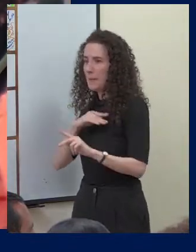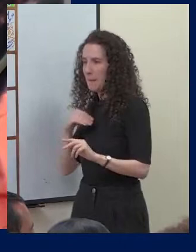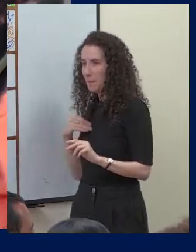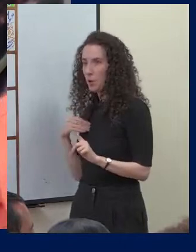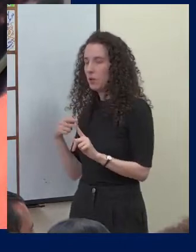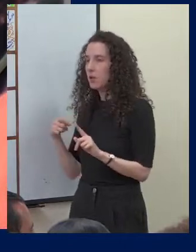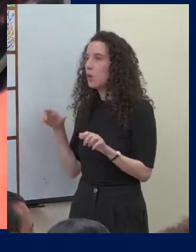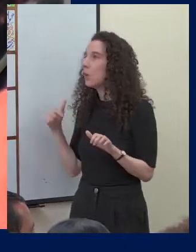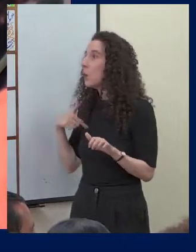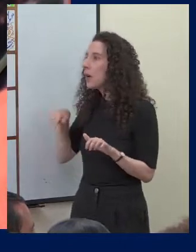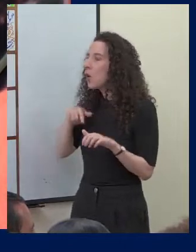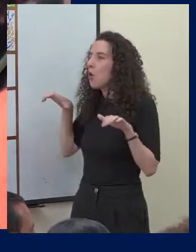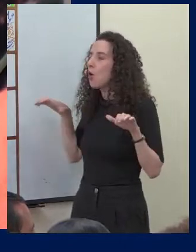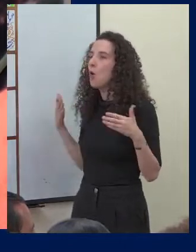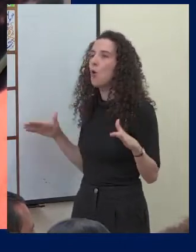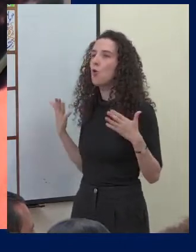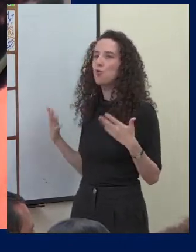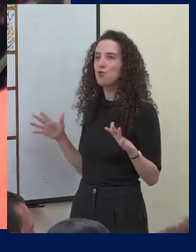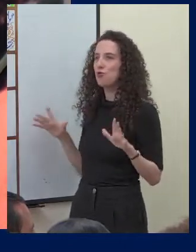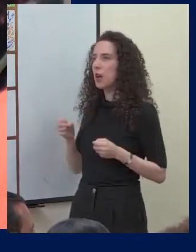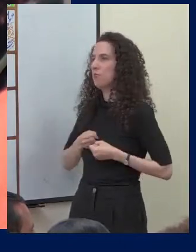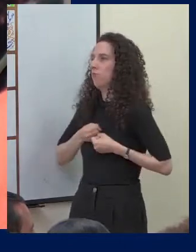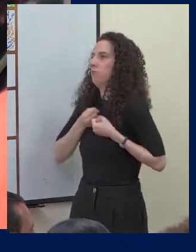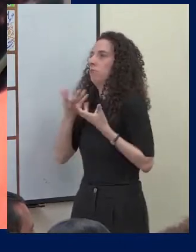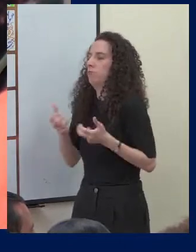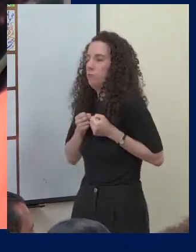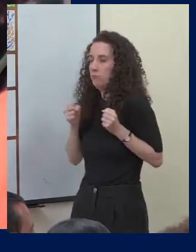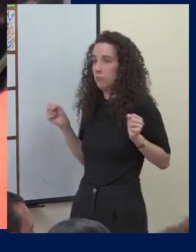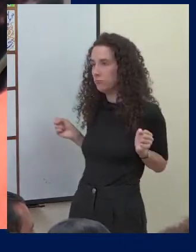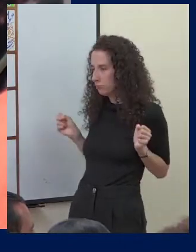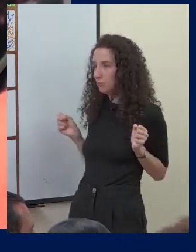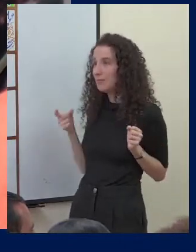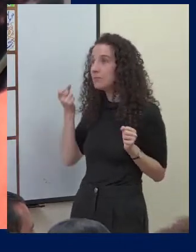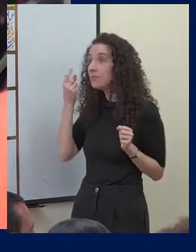We already unburden ourselves but in very controlled spaces.